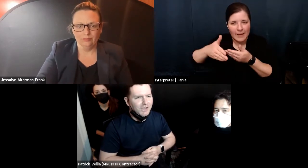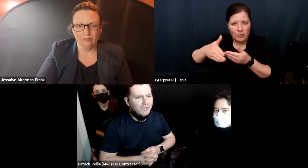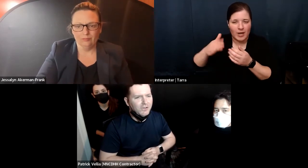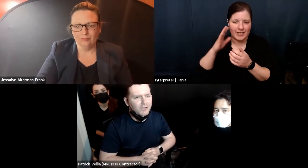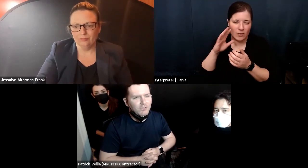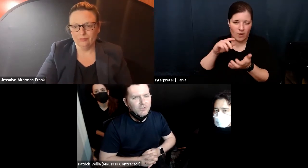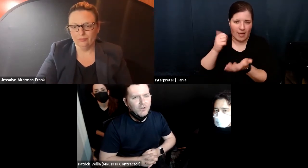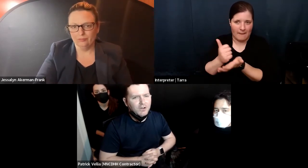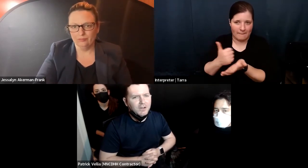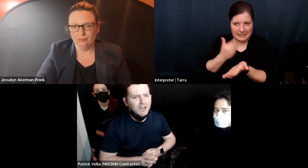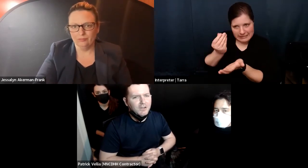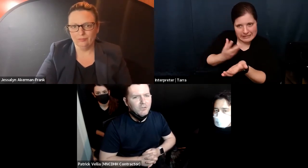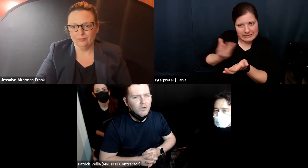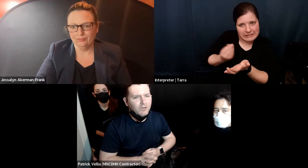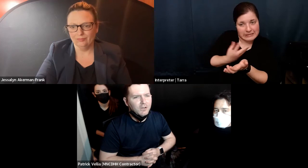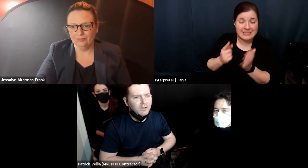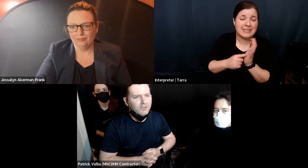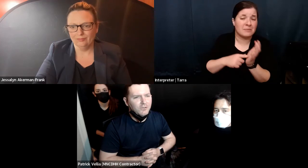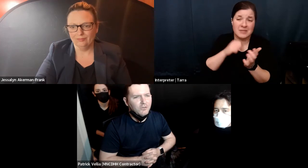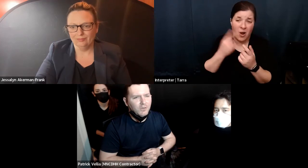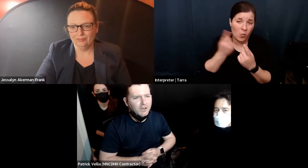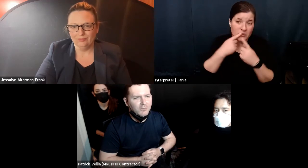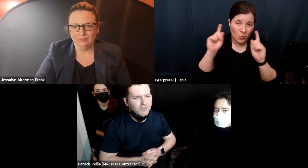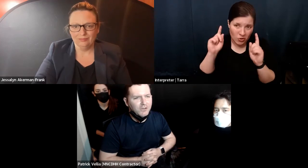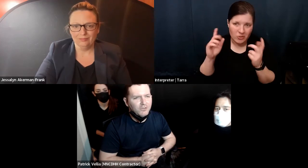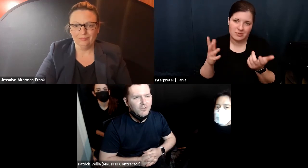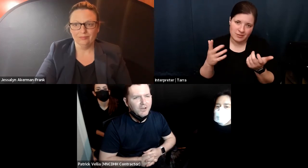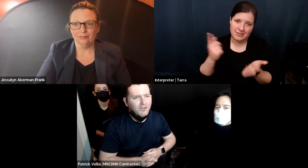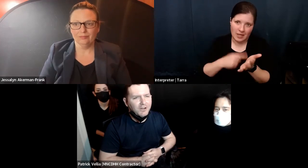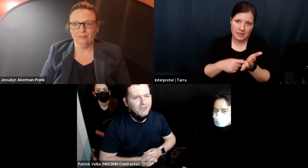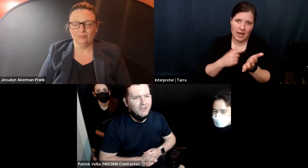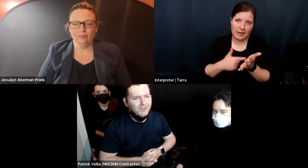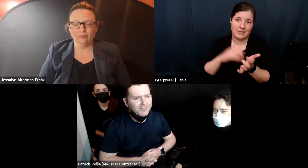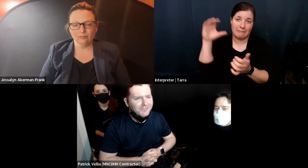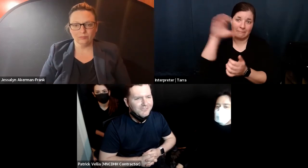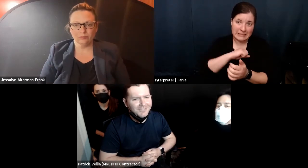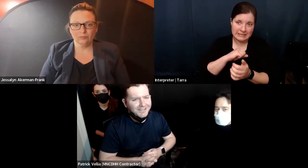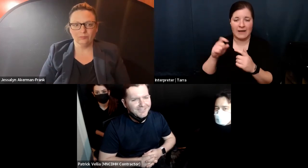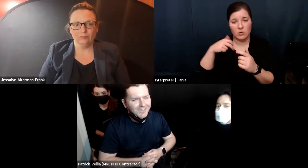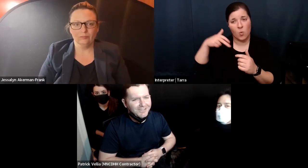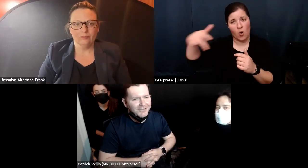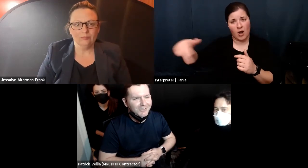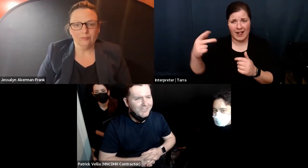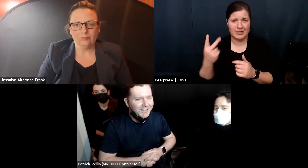You missed your stop.